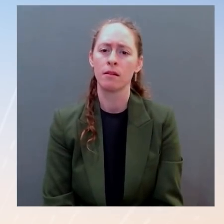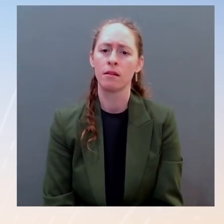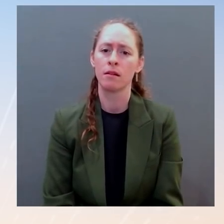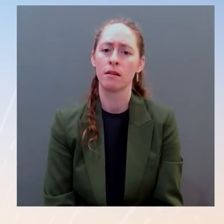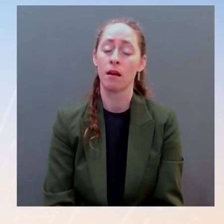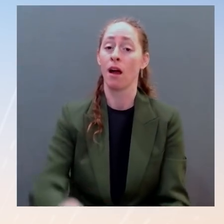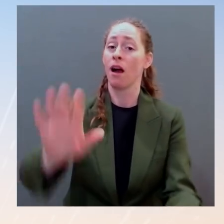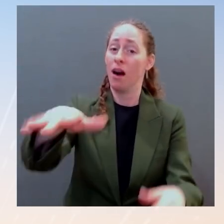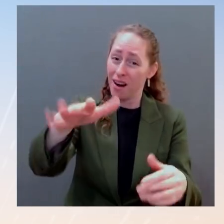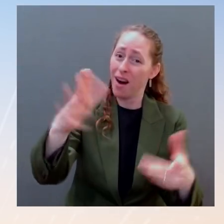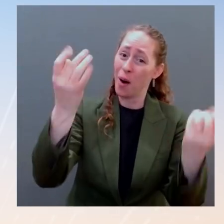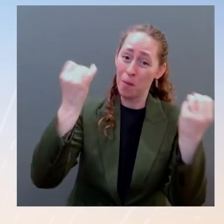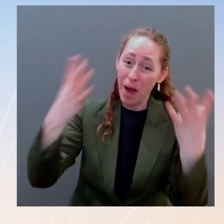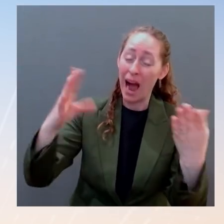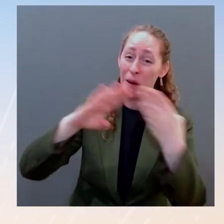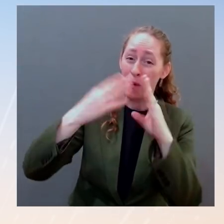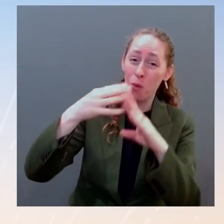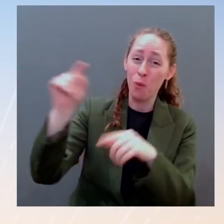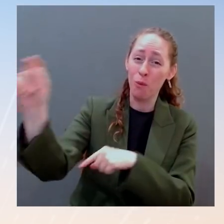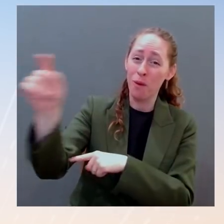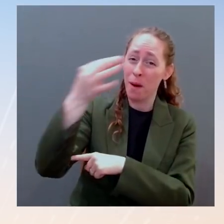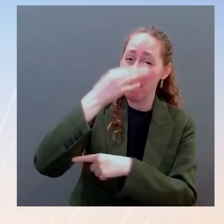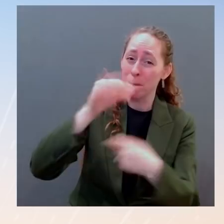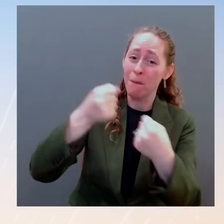more manpower to help manage these kinds of --